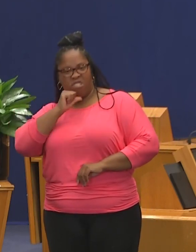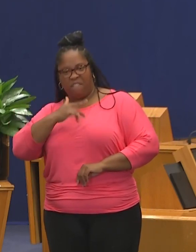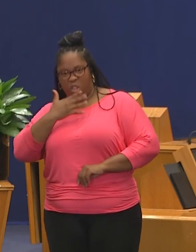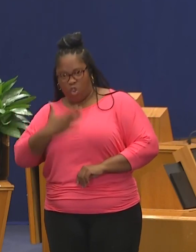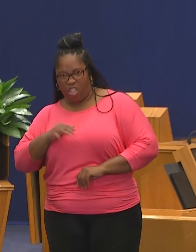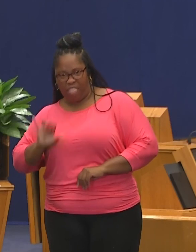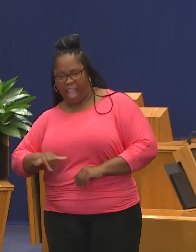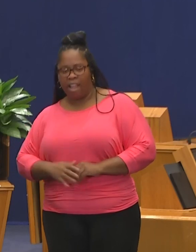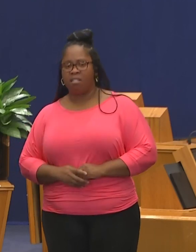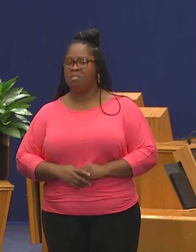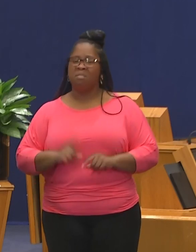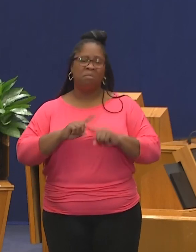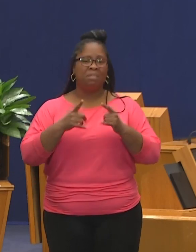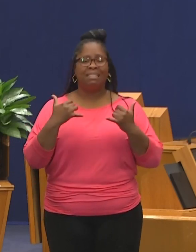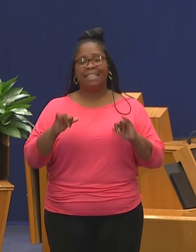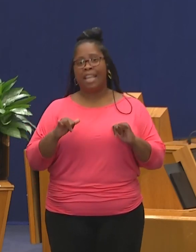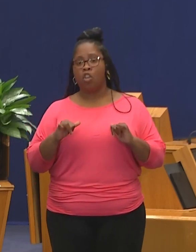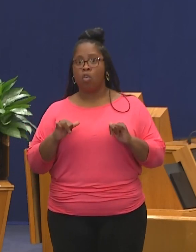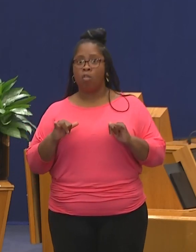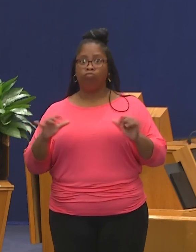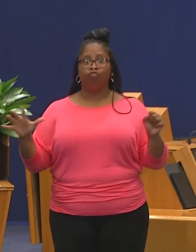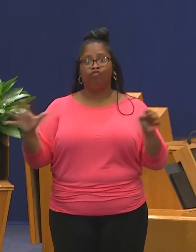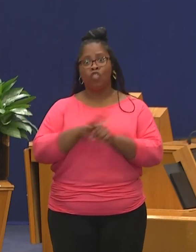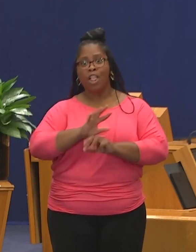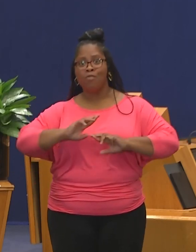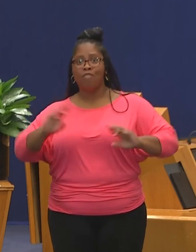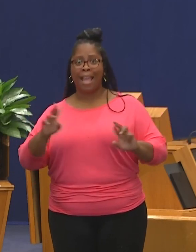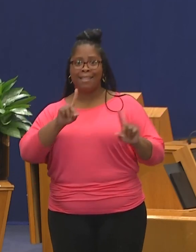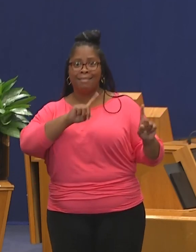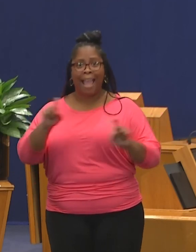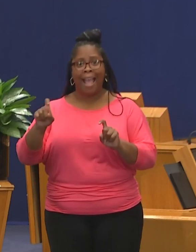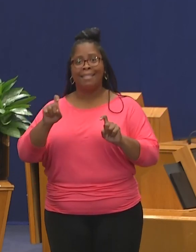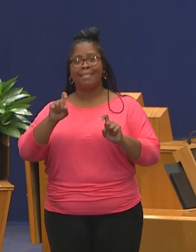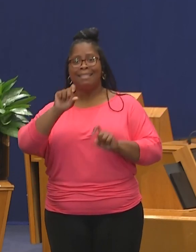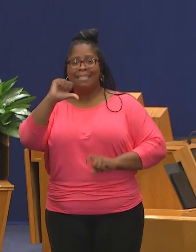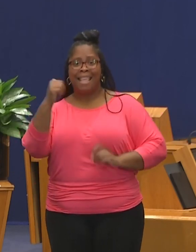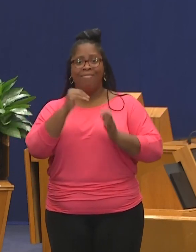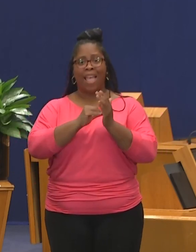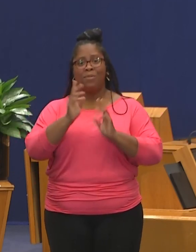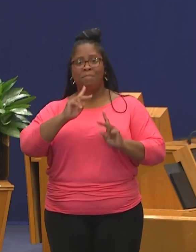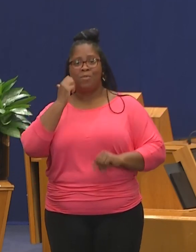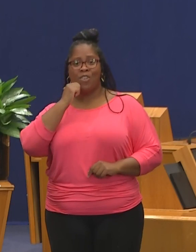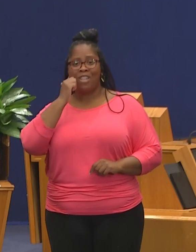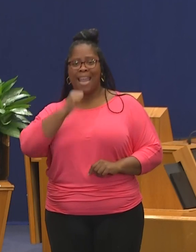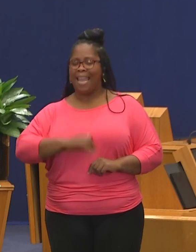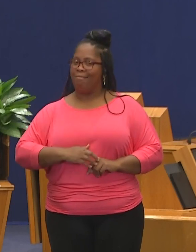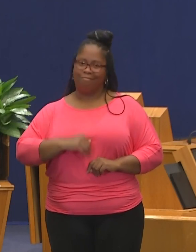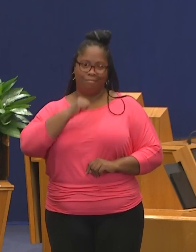BUT WE'RE STILL NOT UP TO HAVING THE CAPACITY TO TEST 10,000